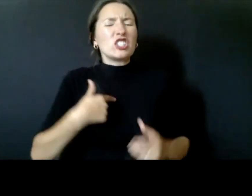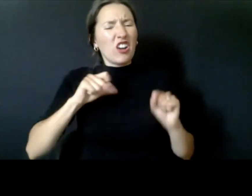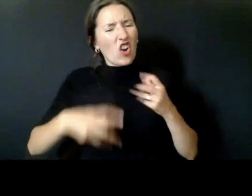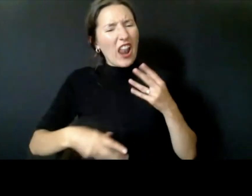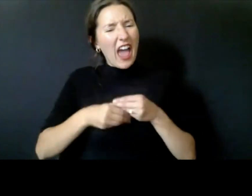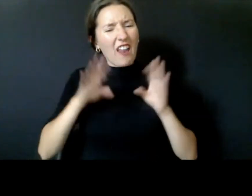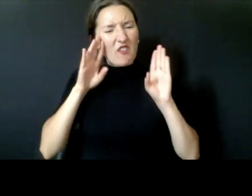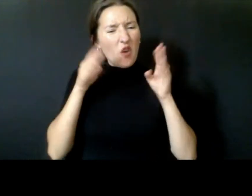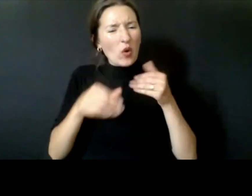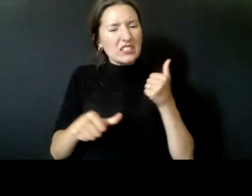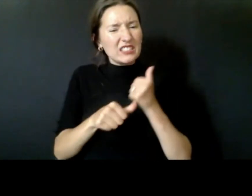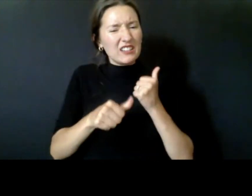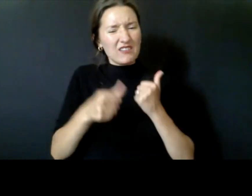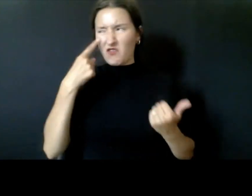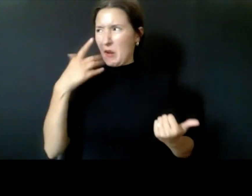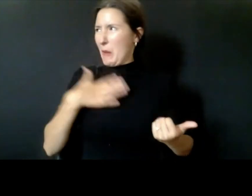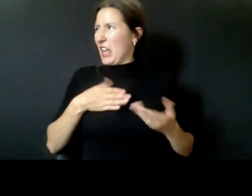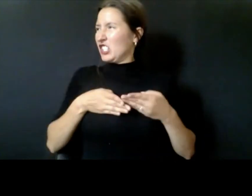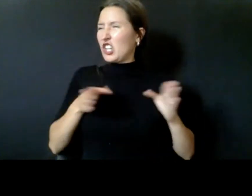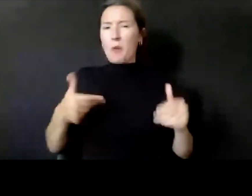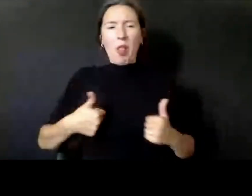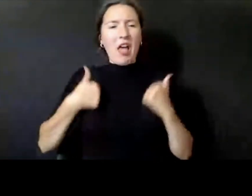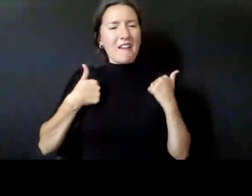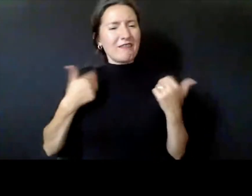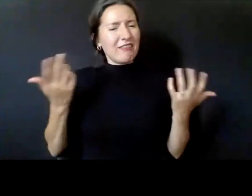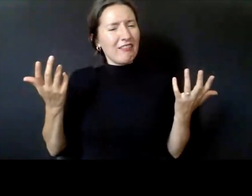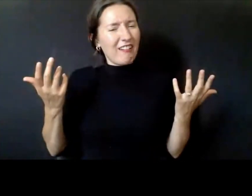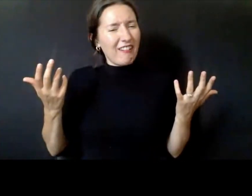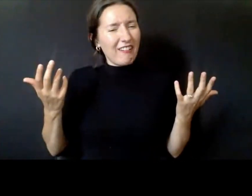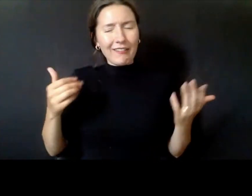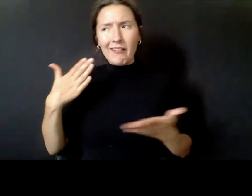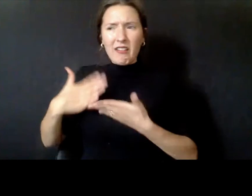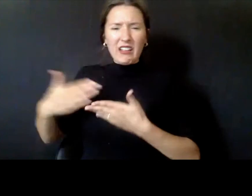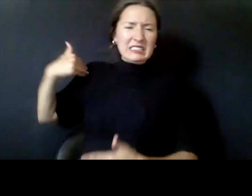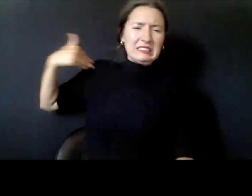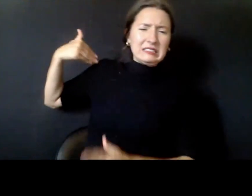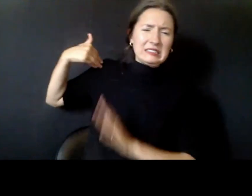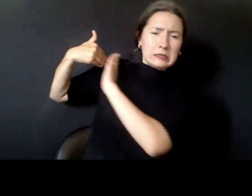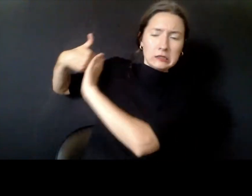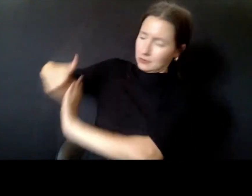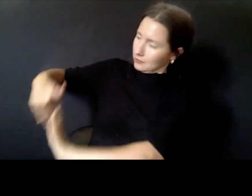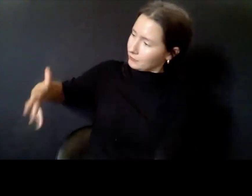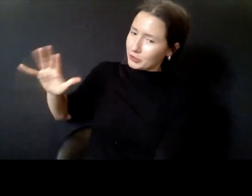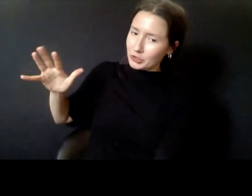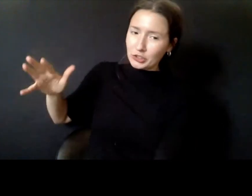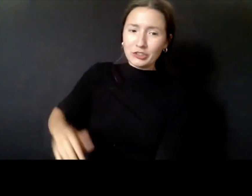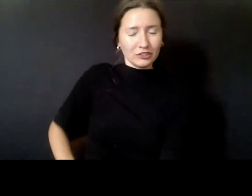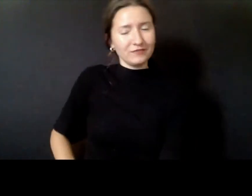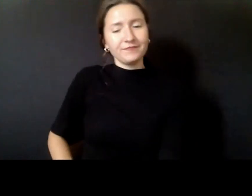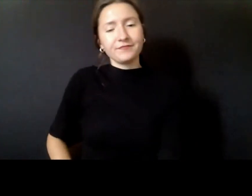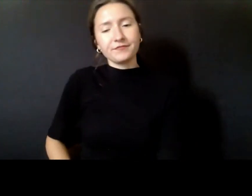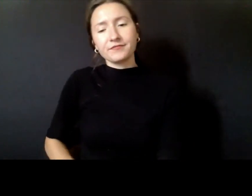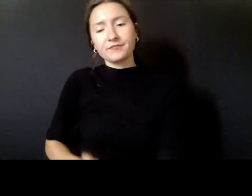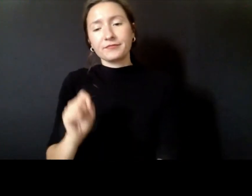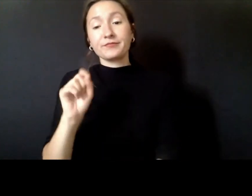all right what do we have here um okay so bobby vernon asking was the cc feature that